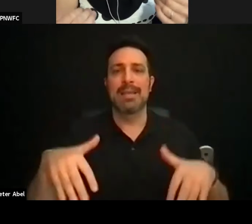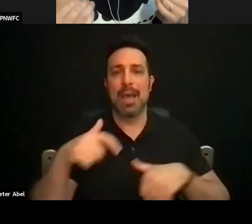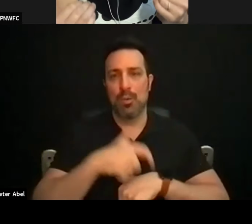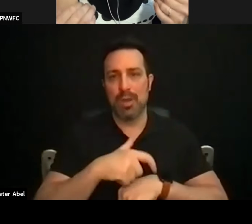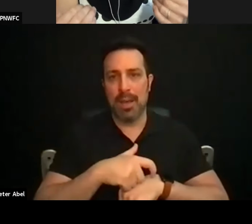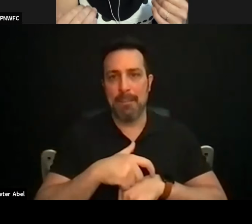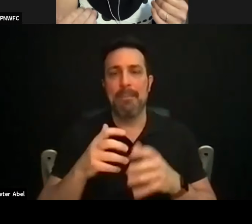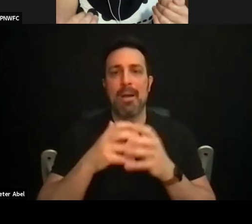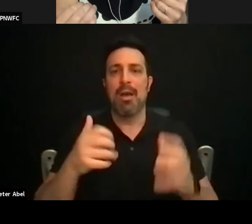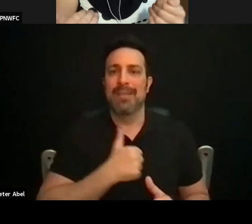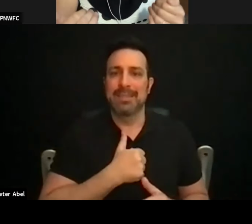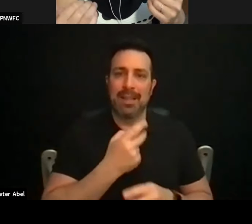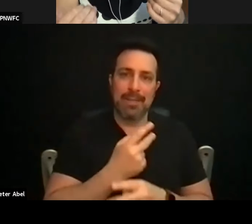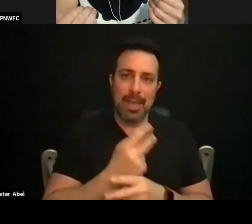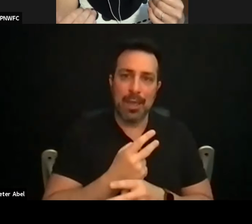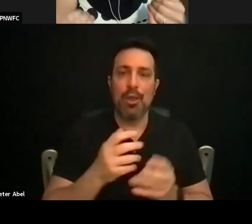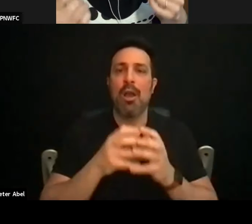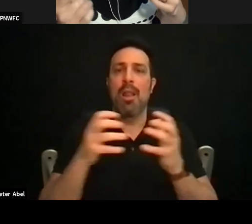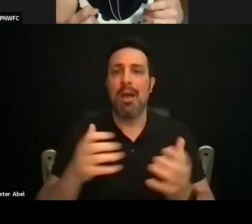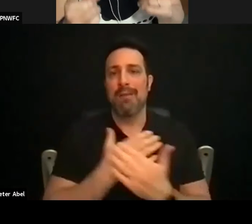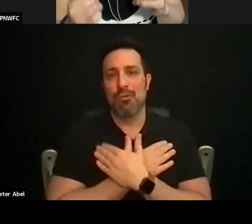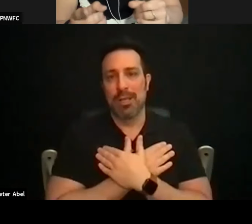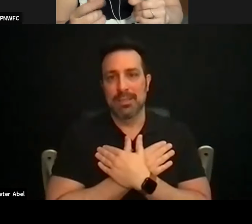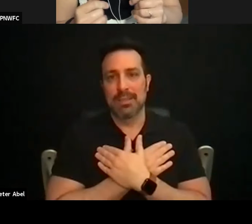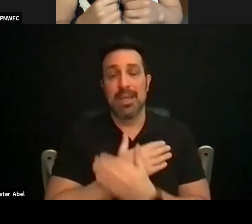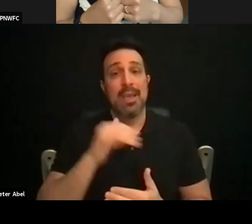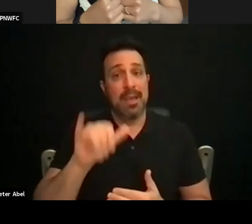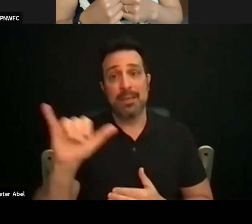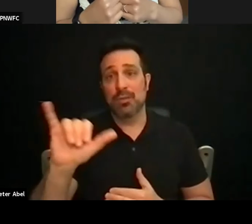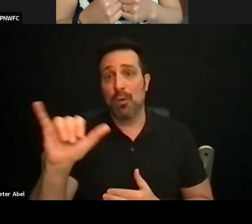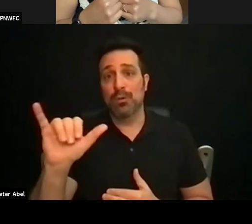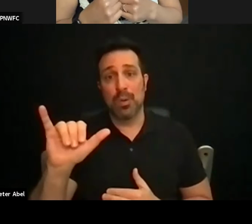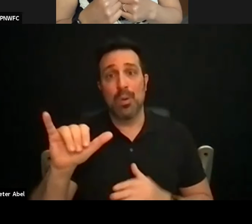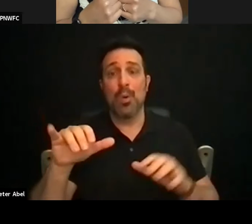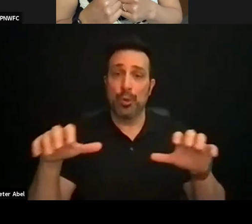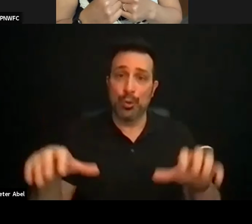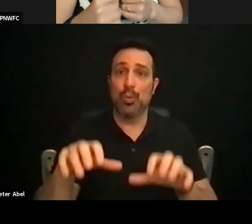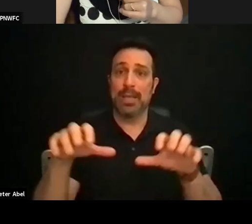be contented with the level of work that I am able to do and this work requires a lot of down